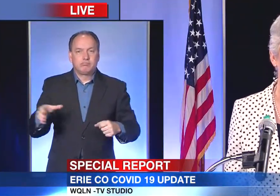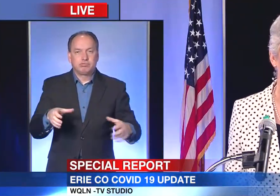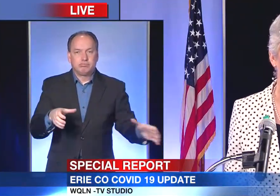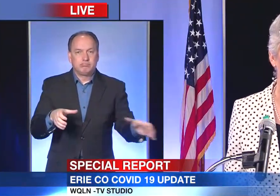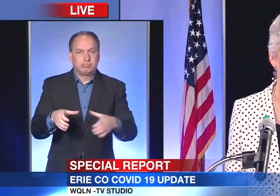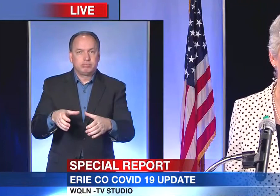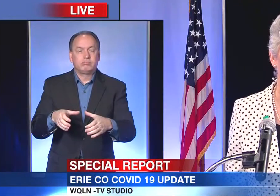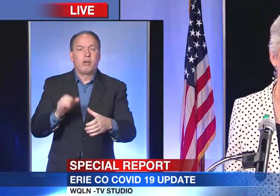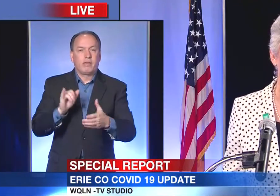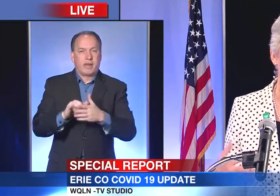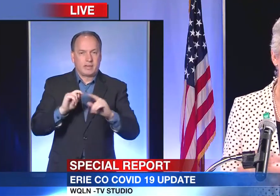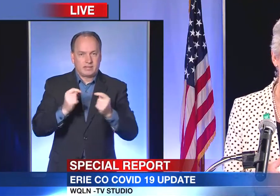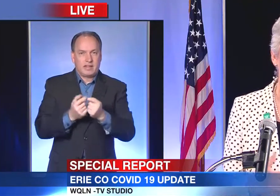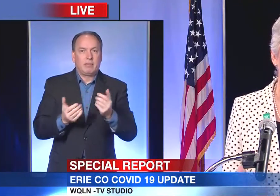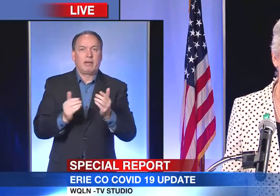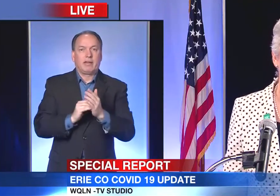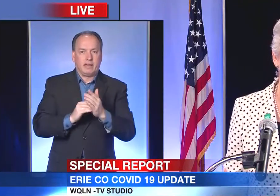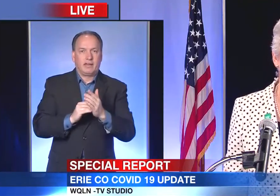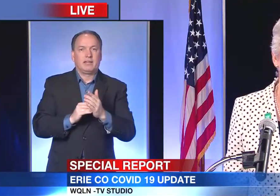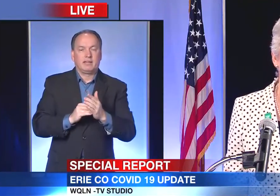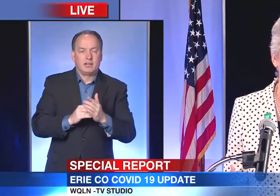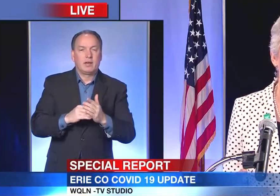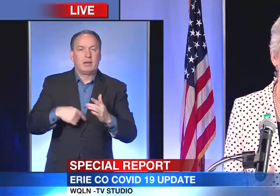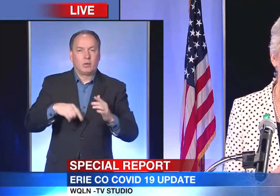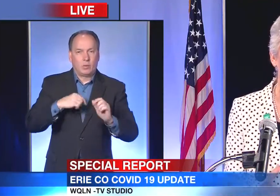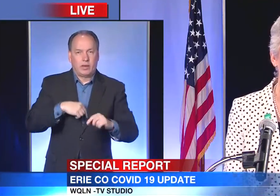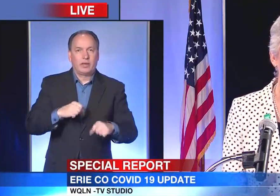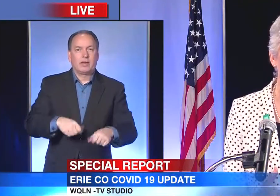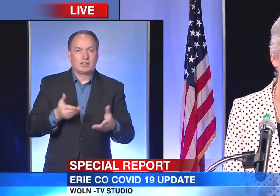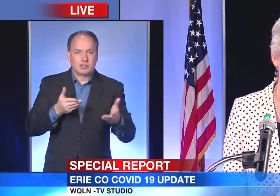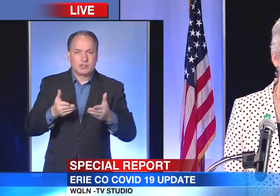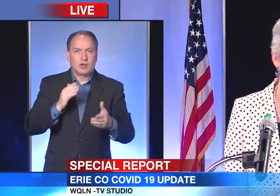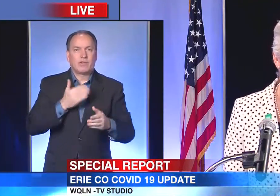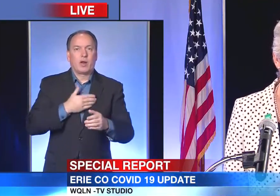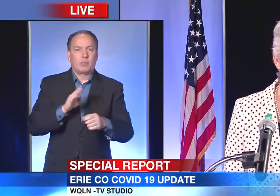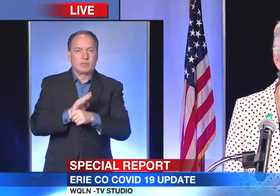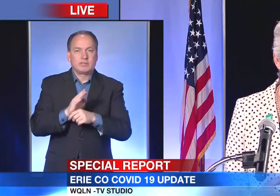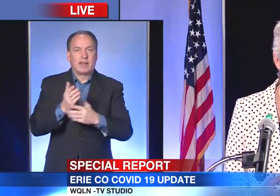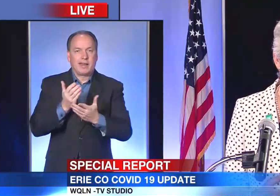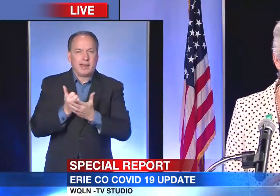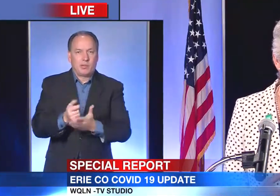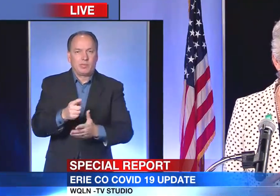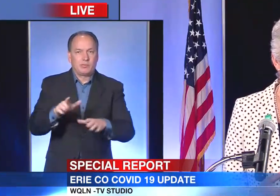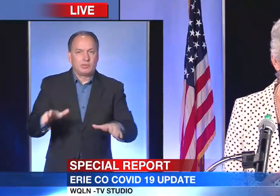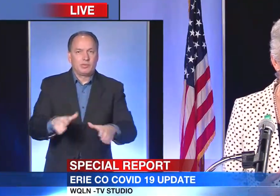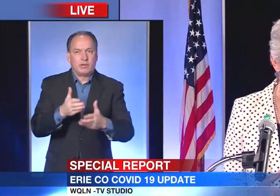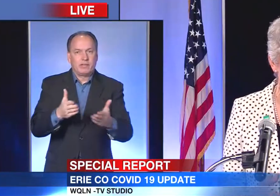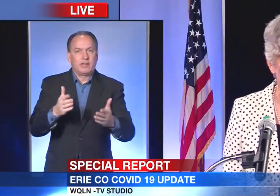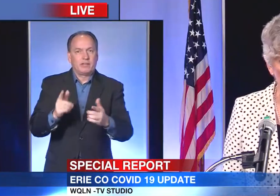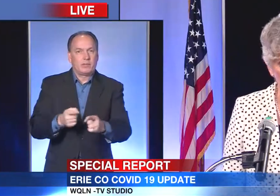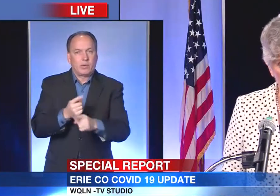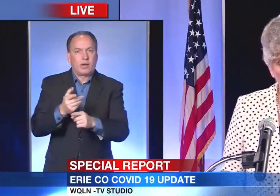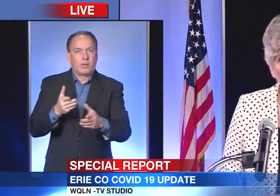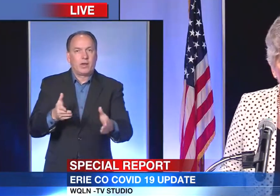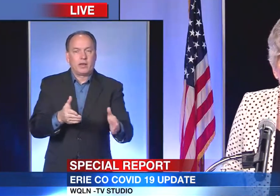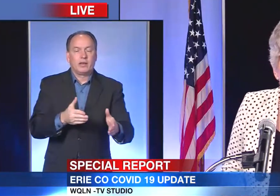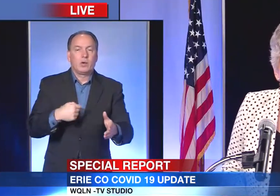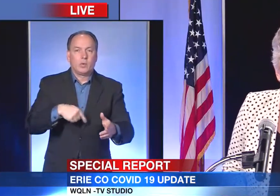TRANSITION. WE STILL HAVE SOME PEOPLE IN THAT ENFORCEMENT AND COMPLIANCE DIVISION SO WE CAN AGAIN SERVE